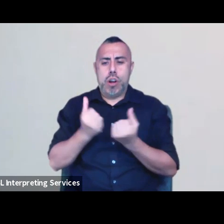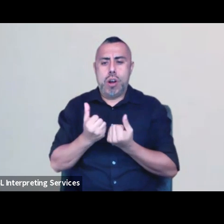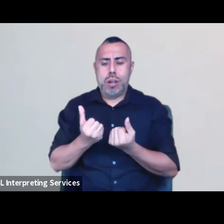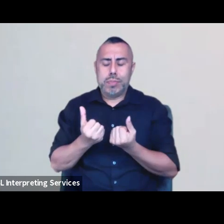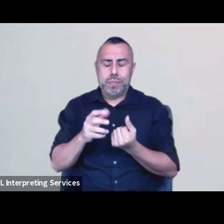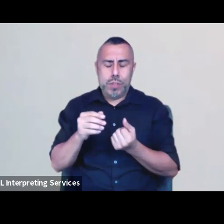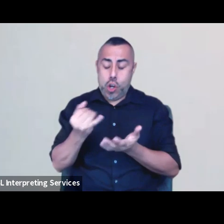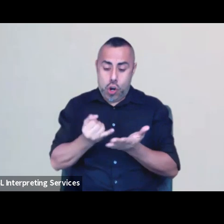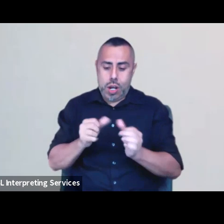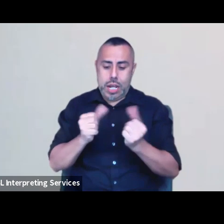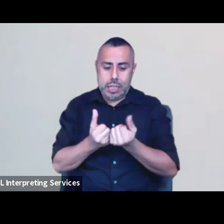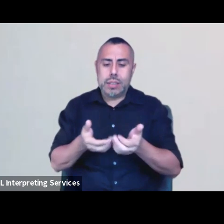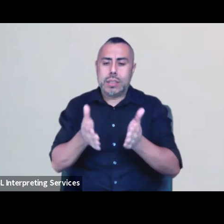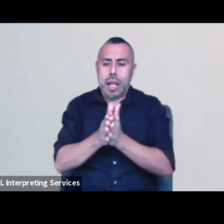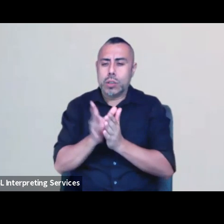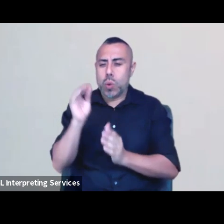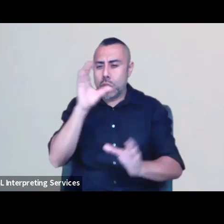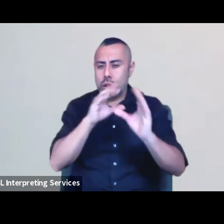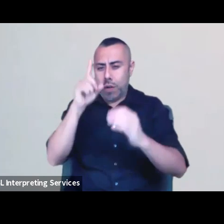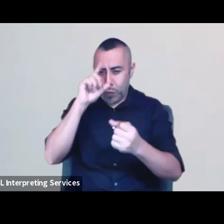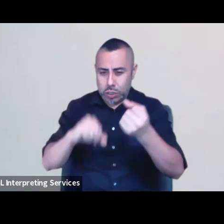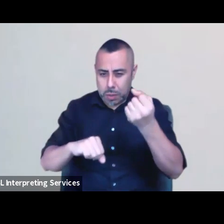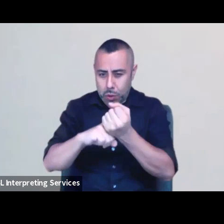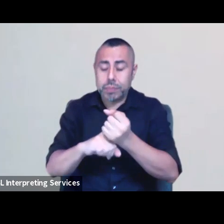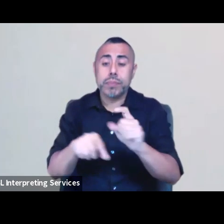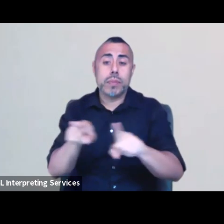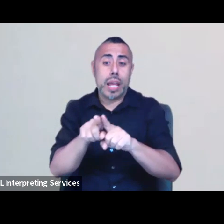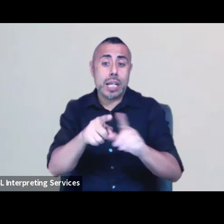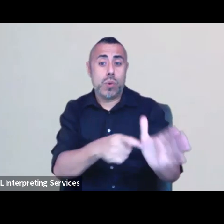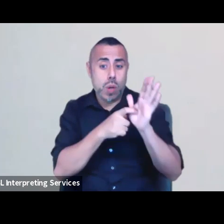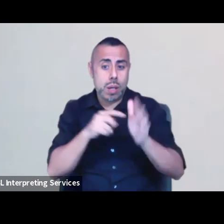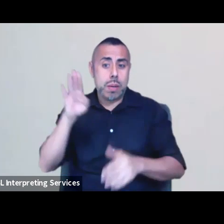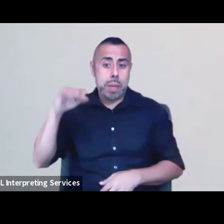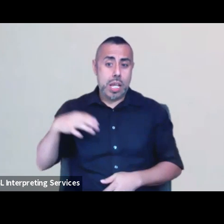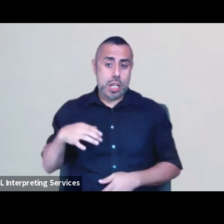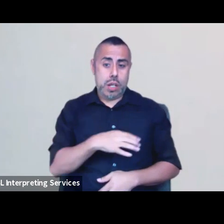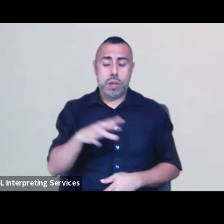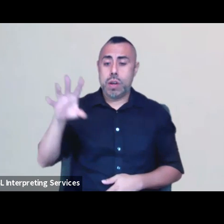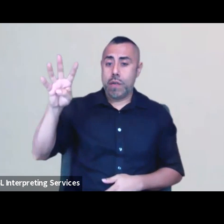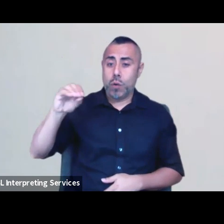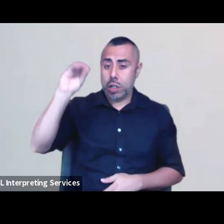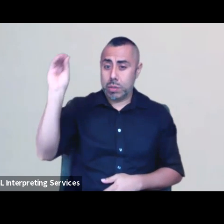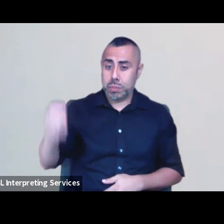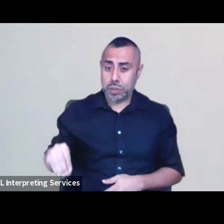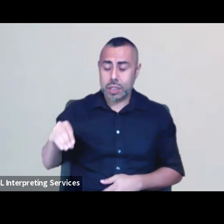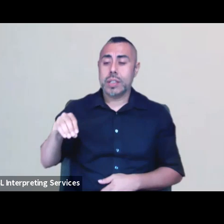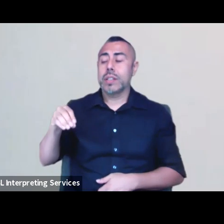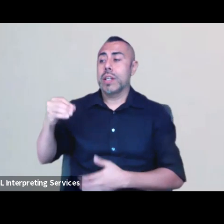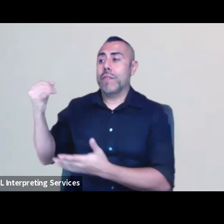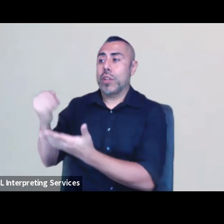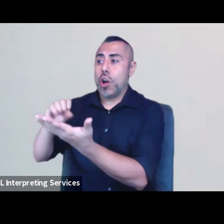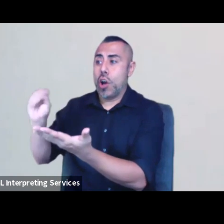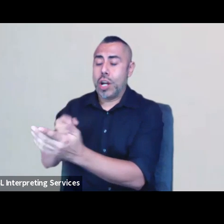As mandated by Congress, 40% of the arts endowments budget goes to state arts agencies each year